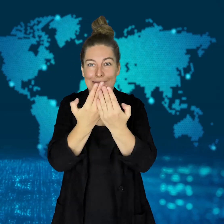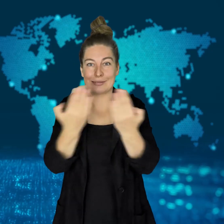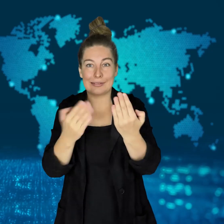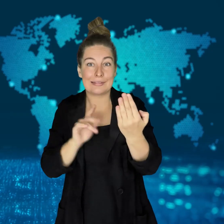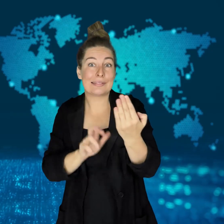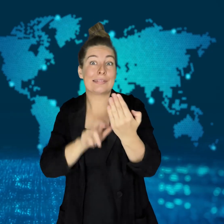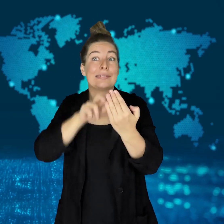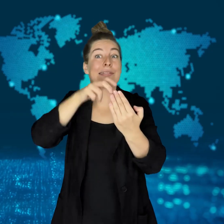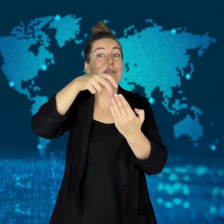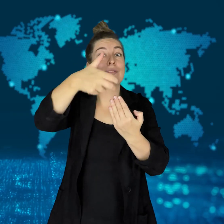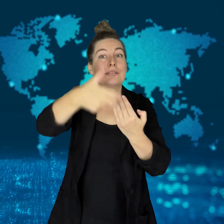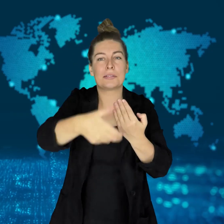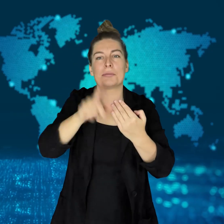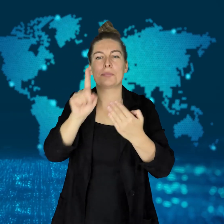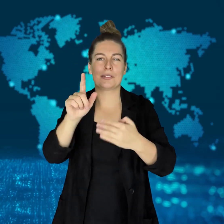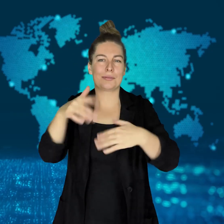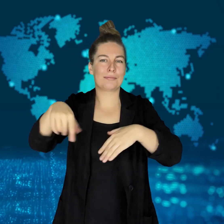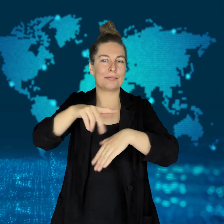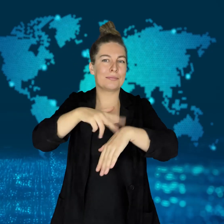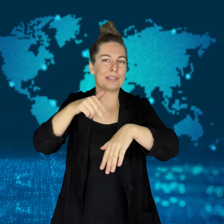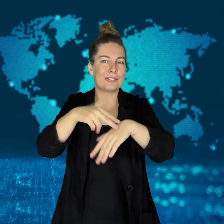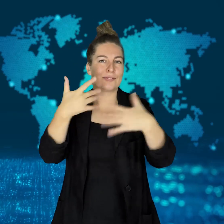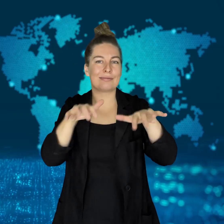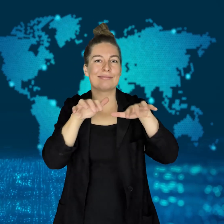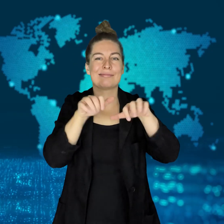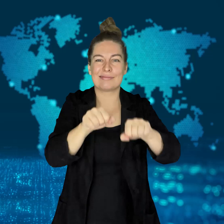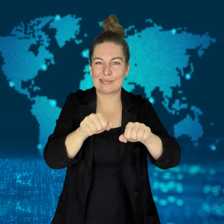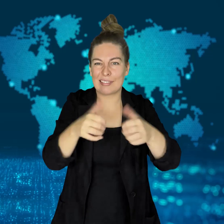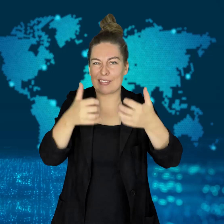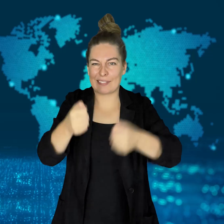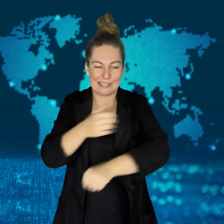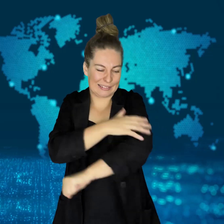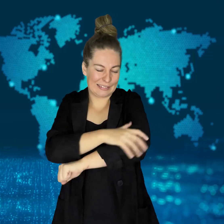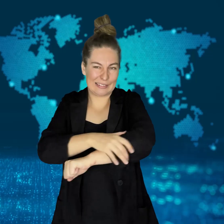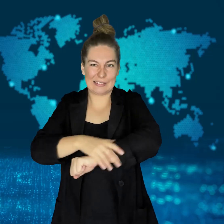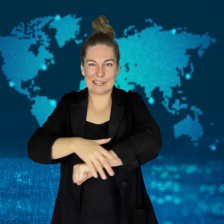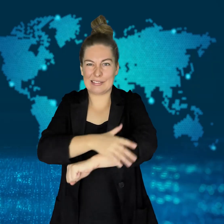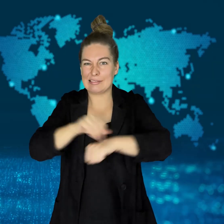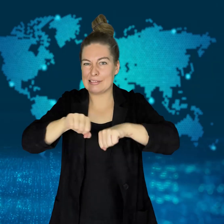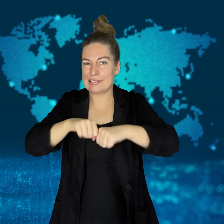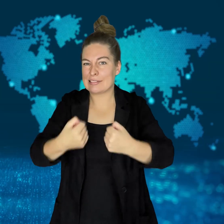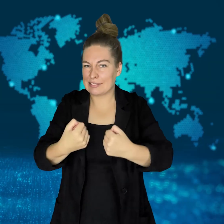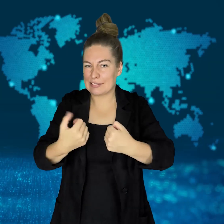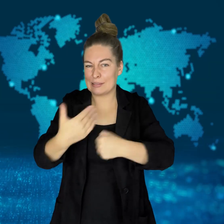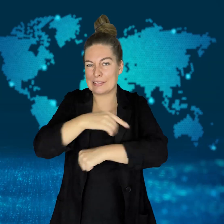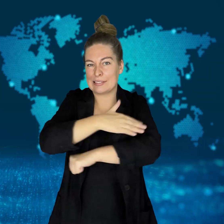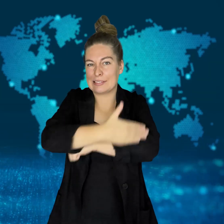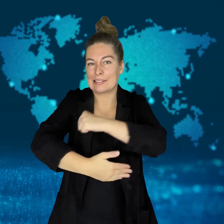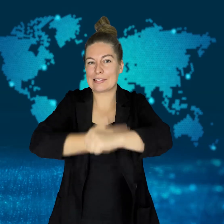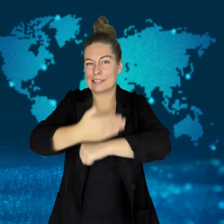the back door of the house, jumping a fence to escape.